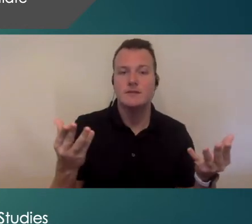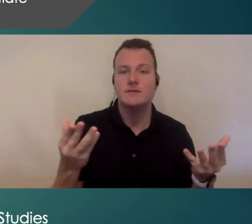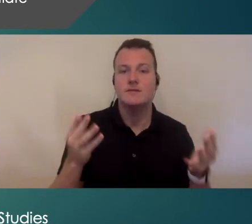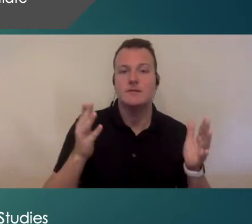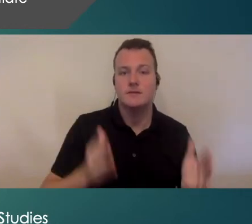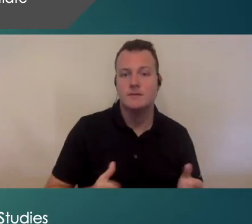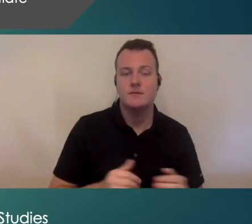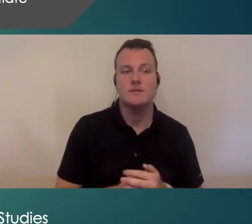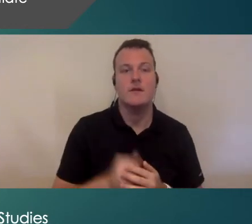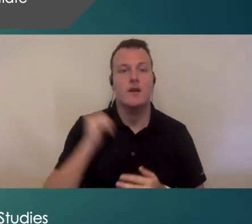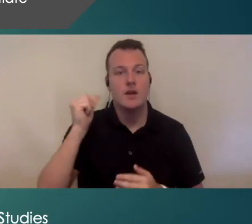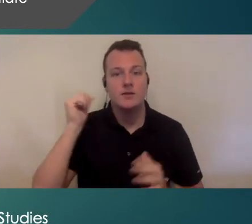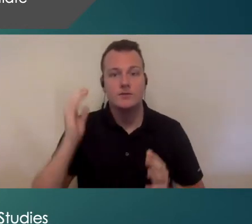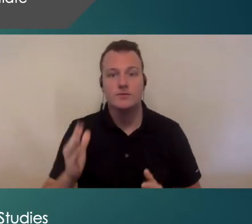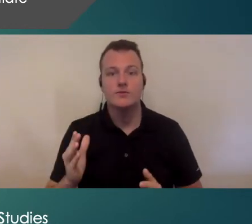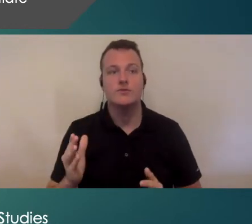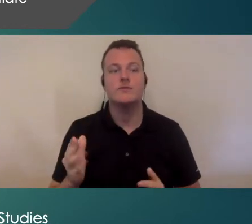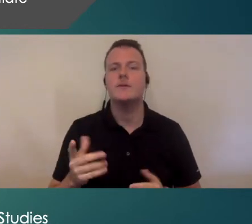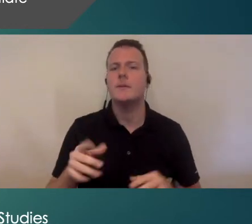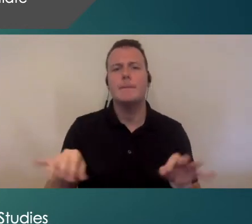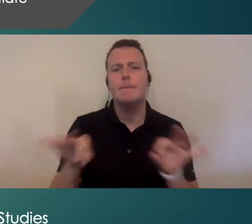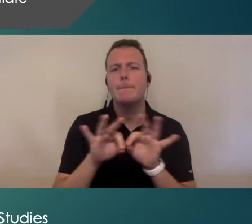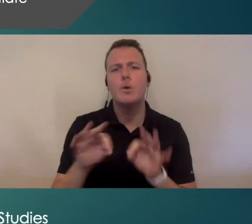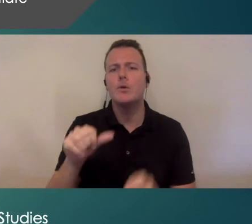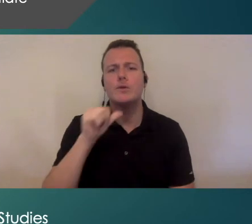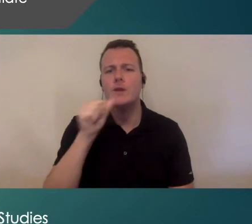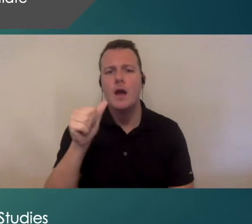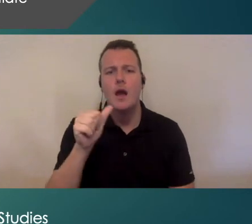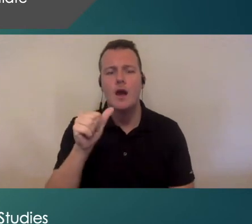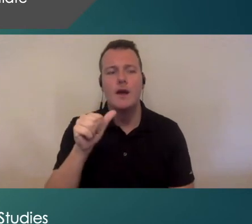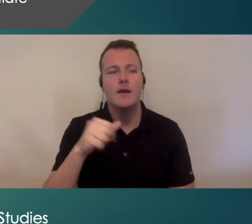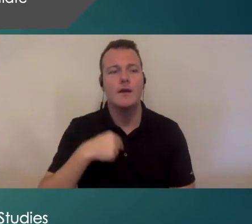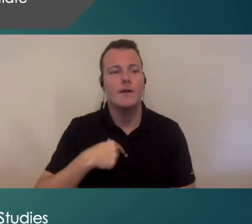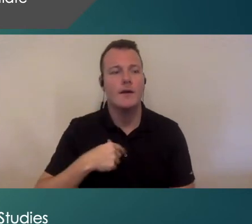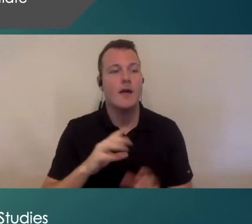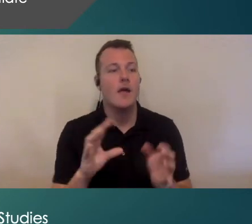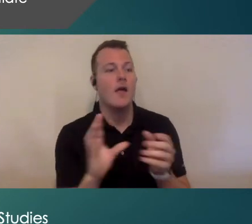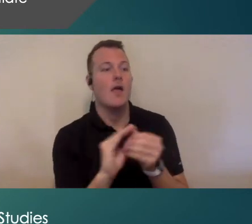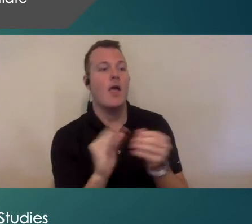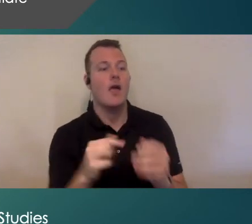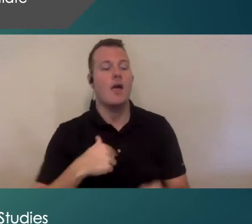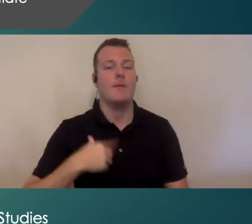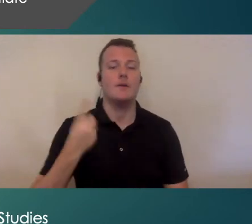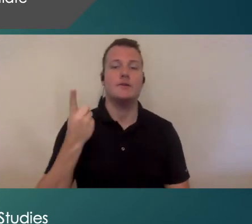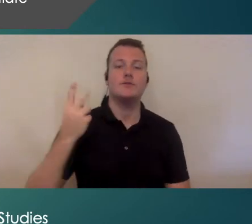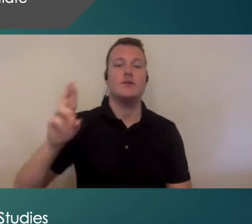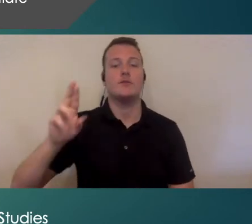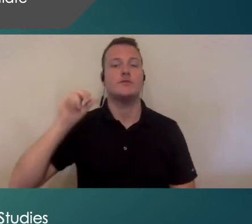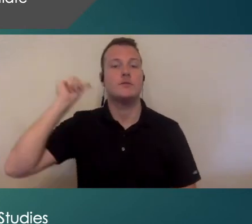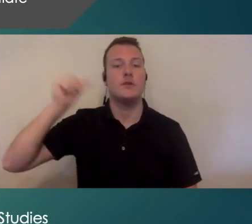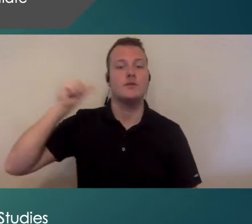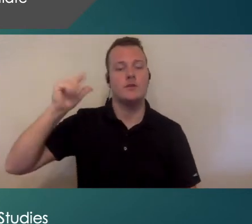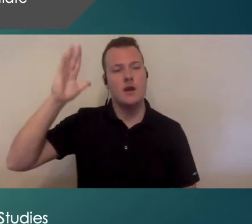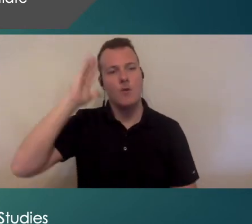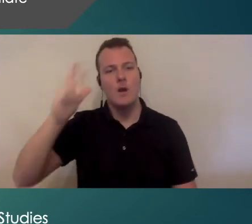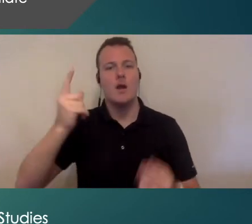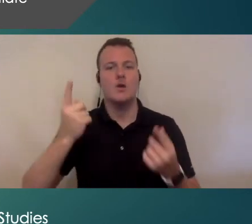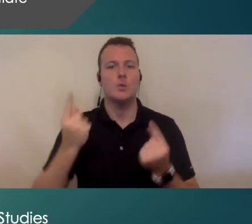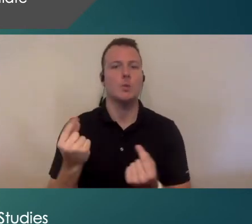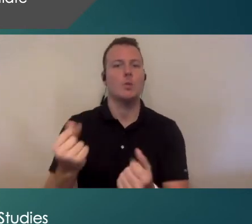audiologist, you need to make sure you don't come in and put your foot in your mouth about how you are a Doctor of Audiology, and you will be doing every